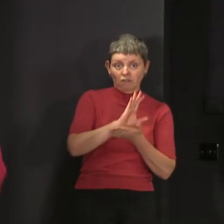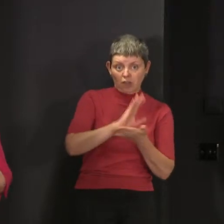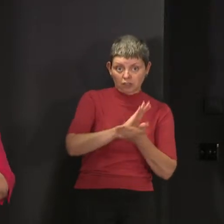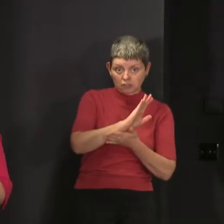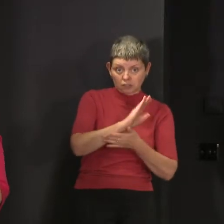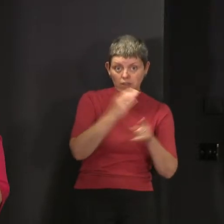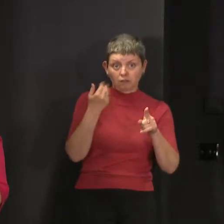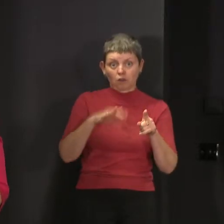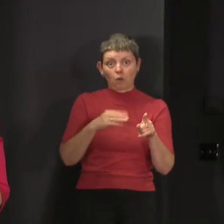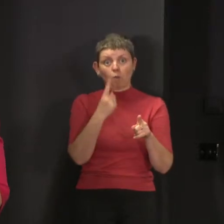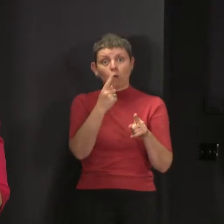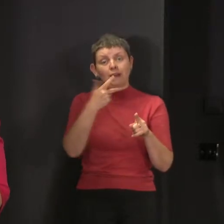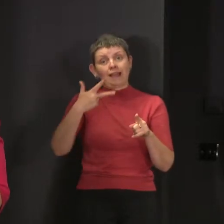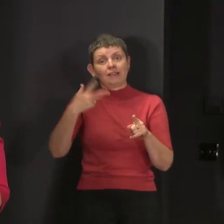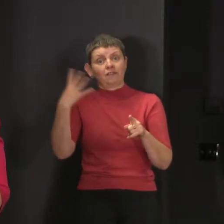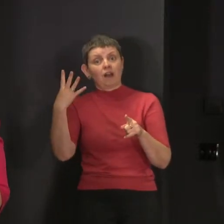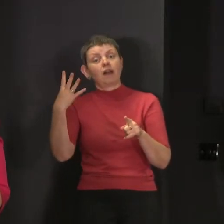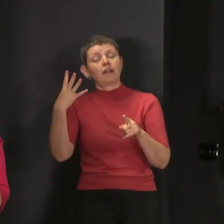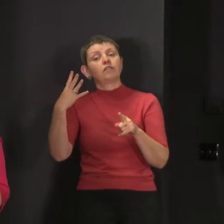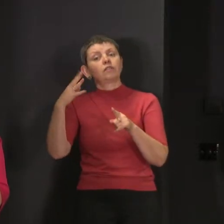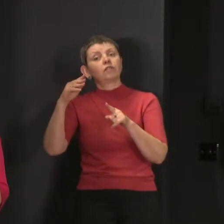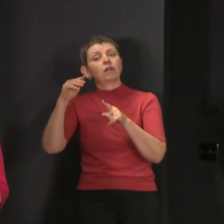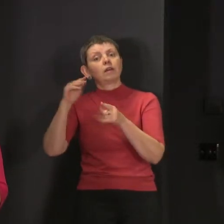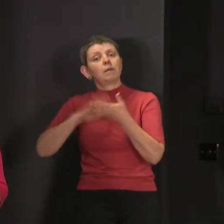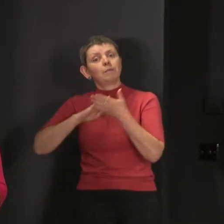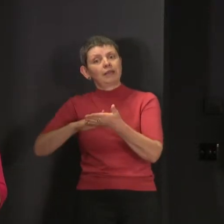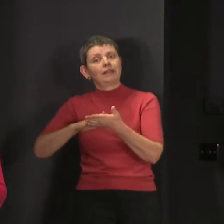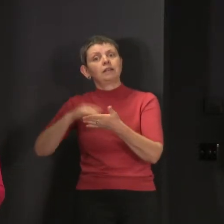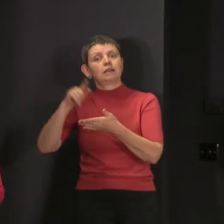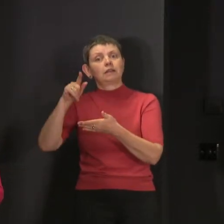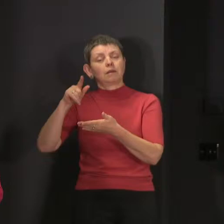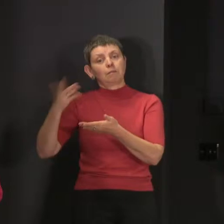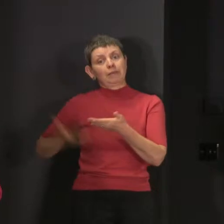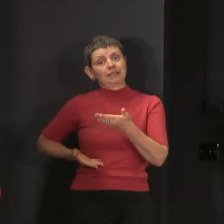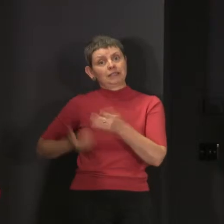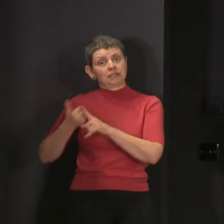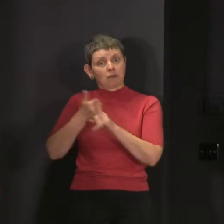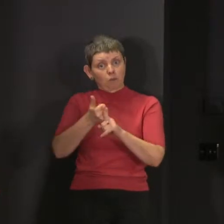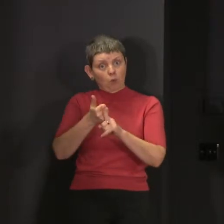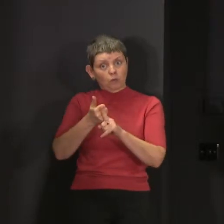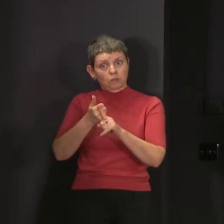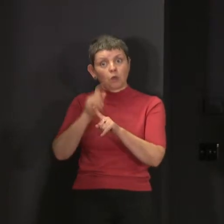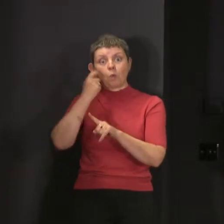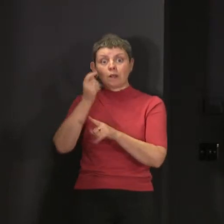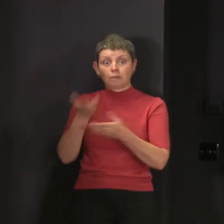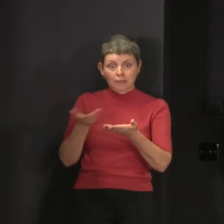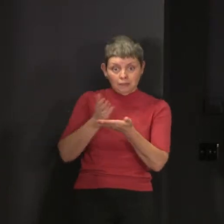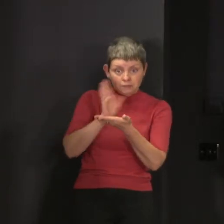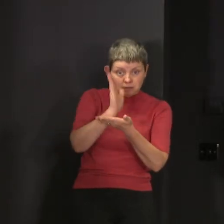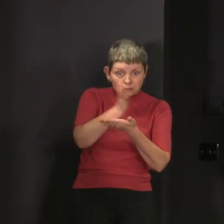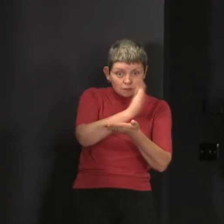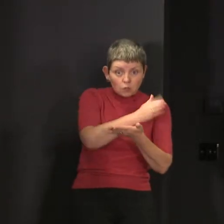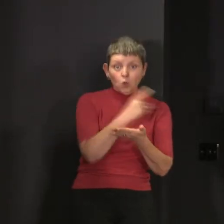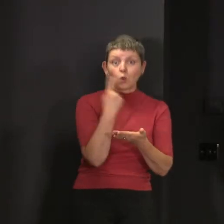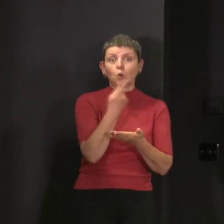support will be extended to cover those with a business account who have received no grant to date. The small B&B